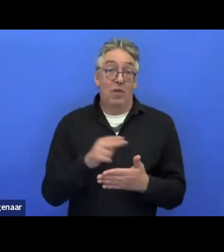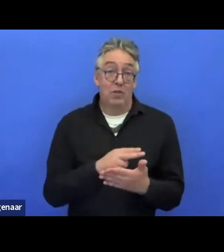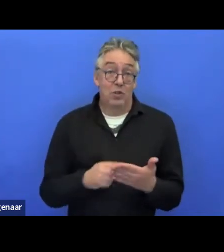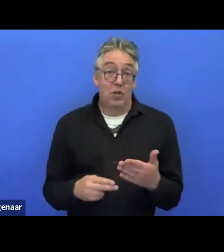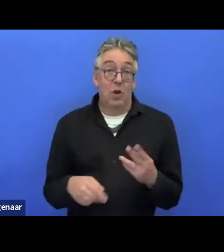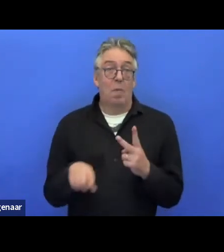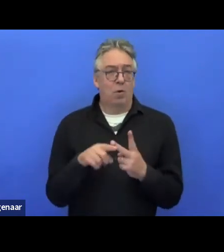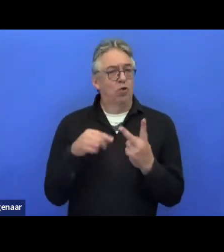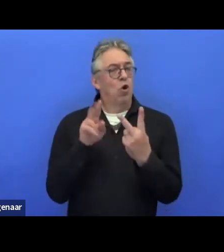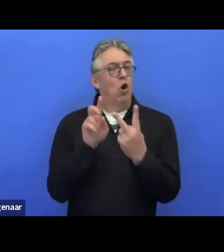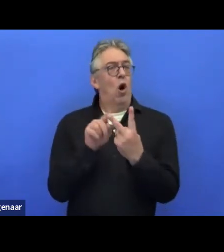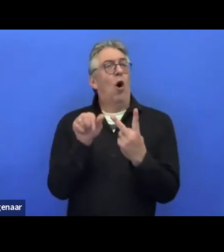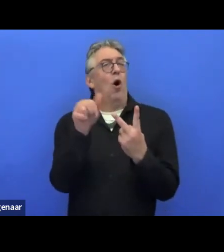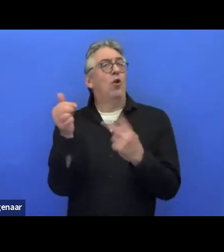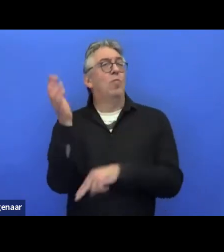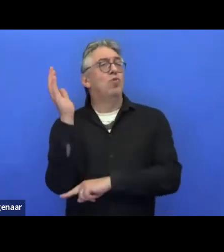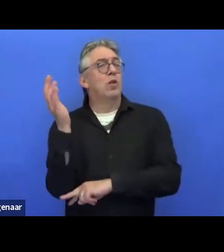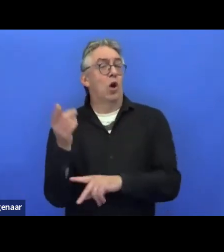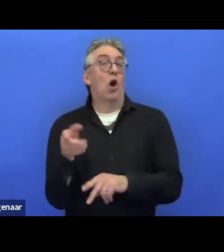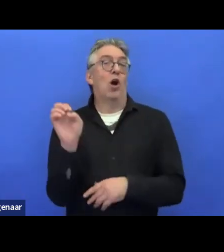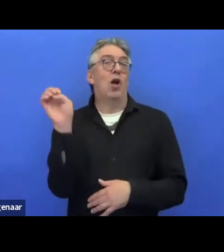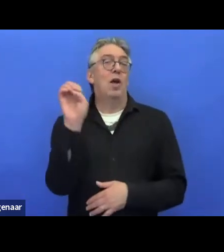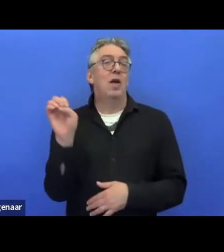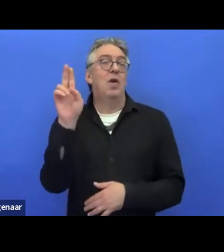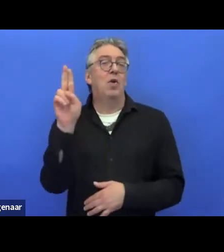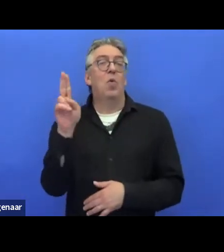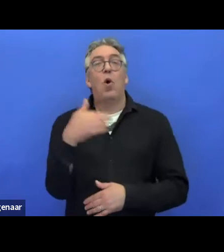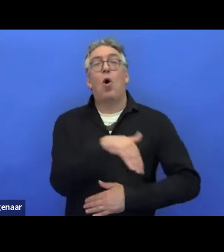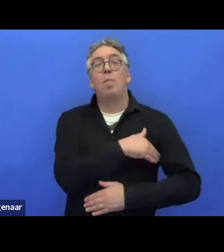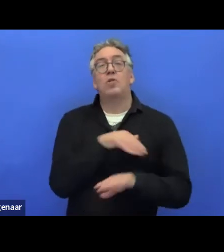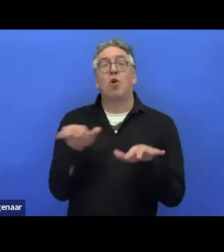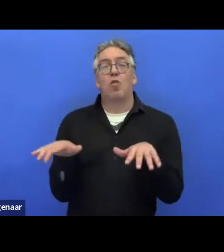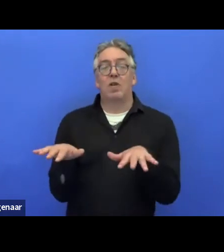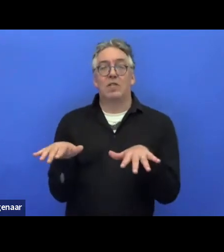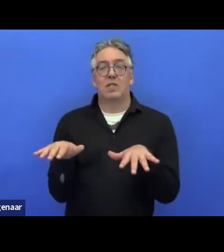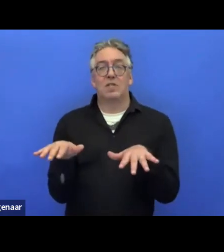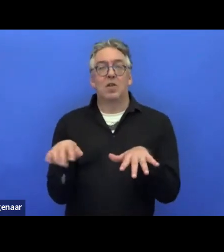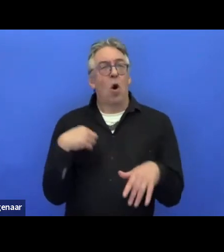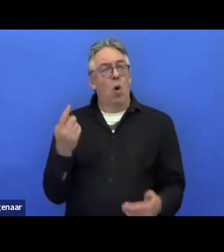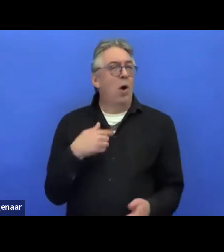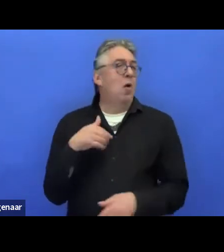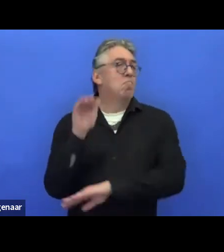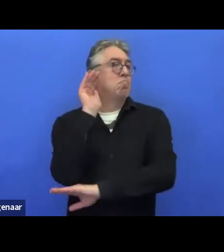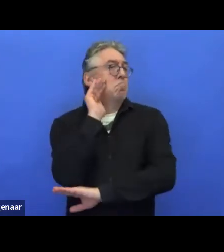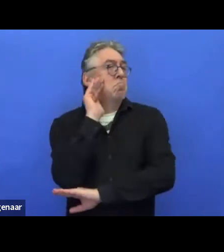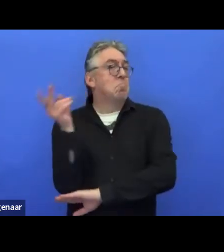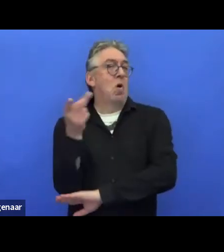to explain in more detail how the European Ombudsman work to promote the rights of persons with disabilities.